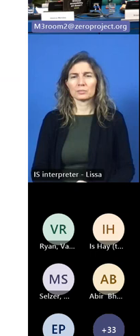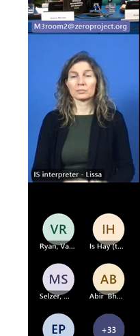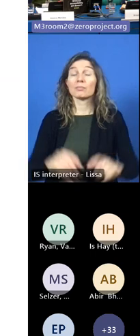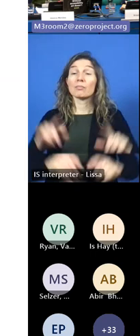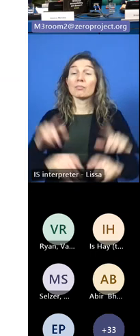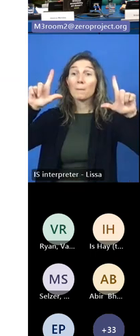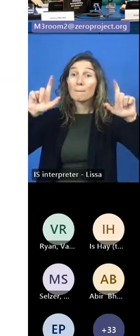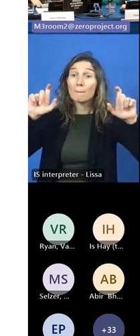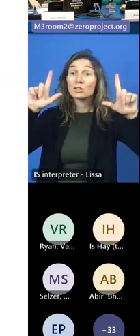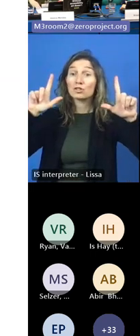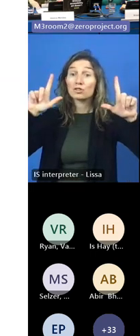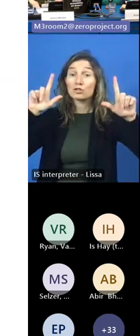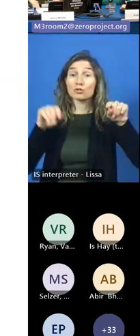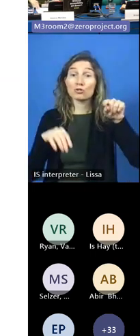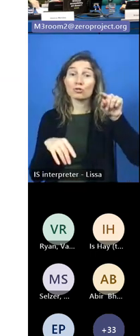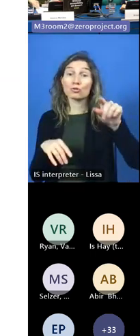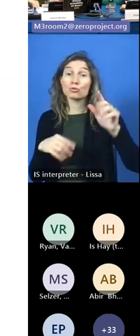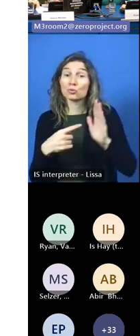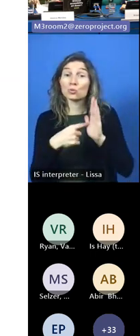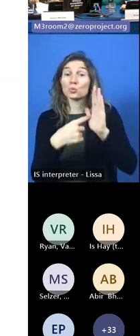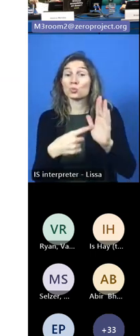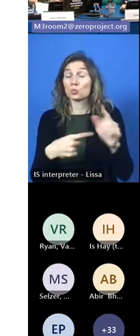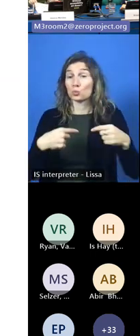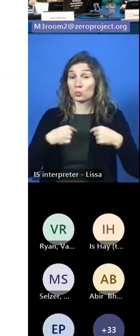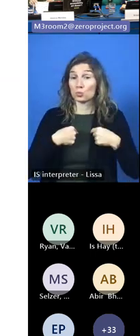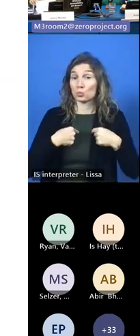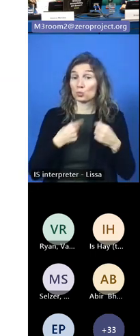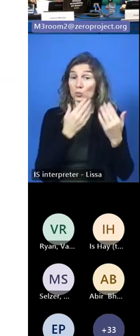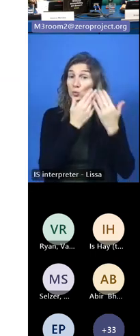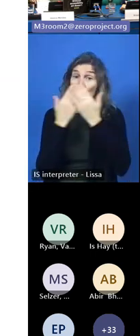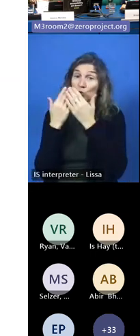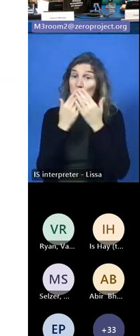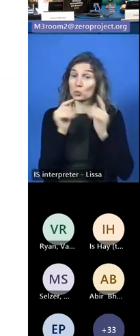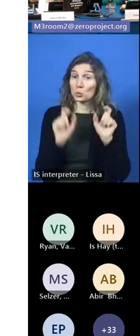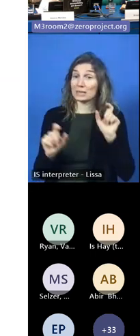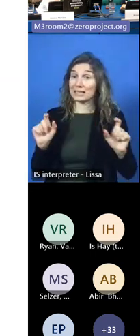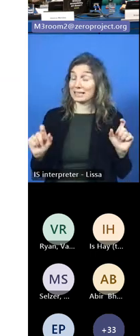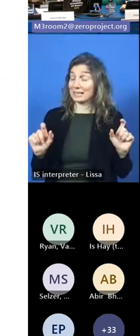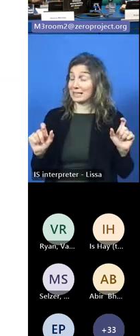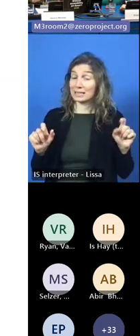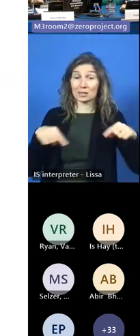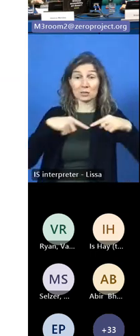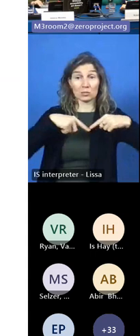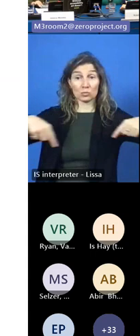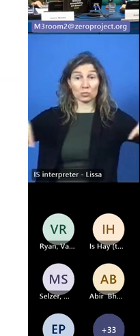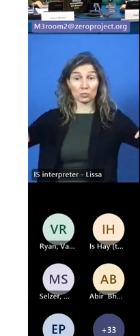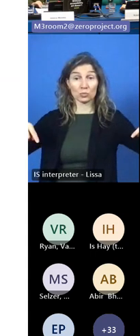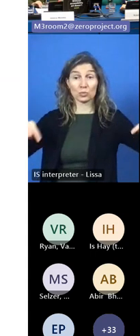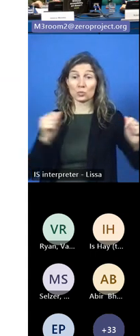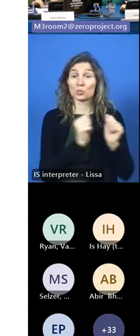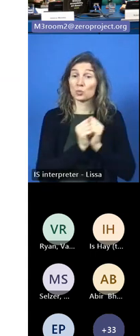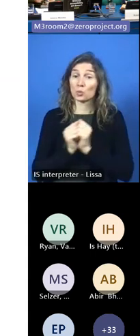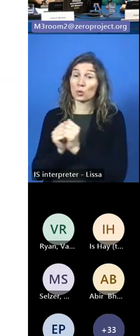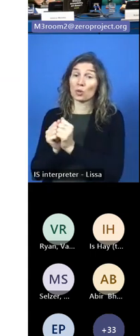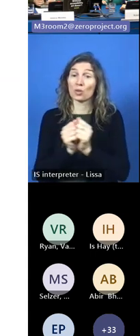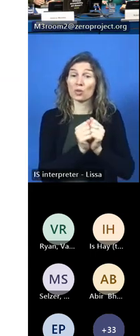I am just here with my colleagues, my school peers after working in a group.